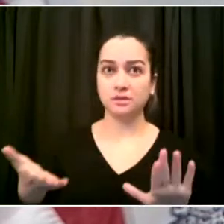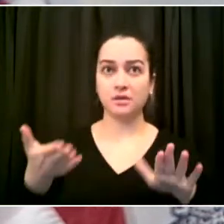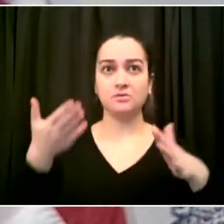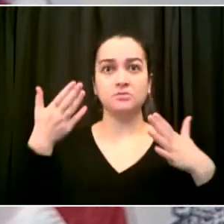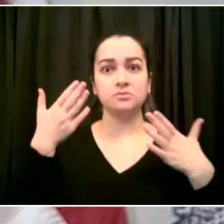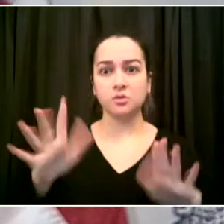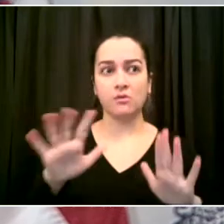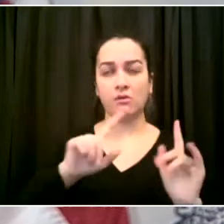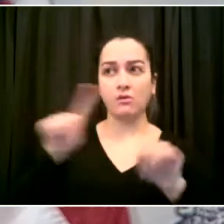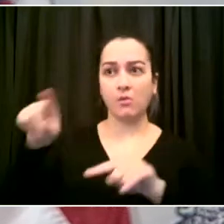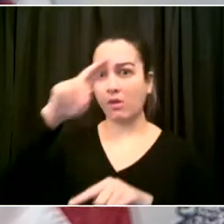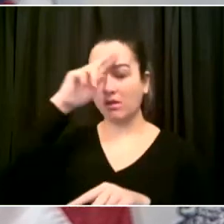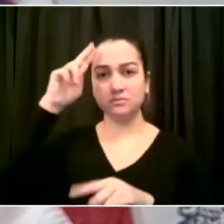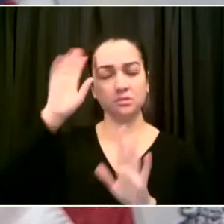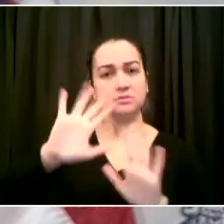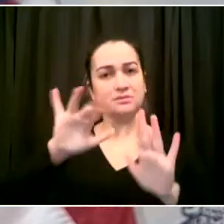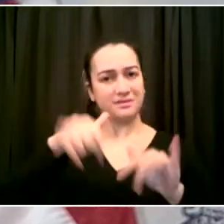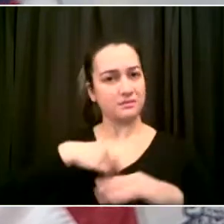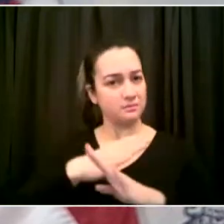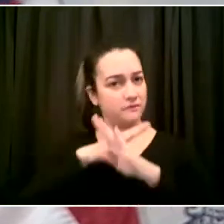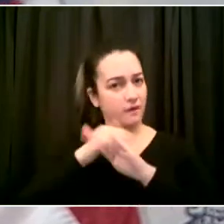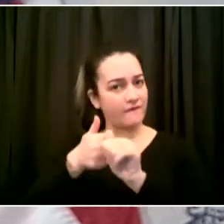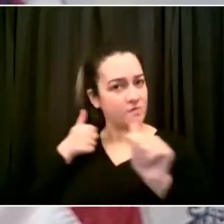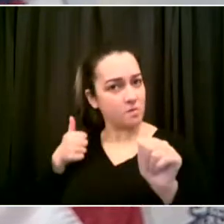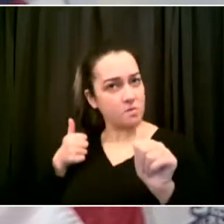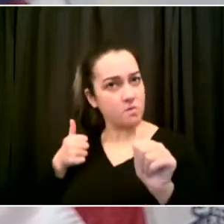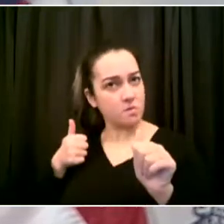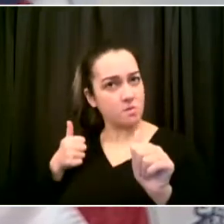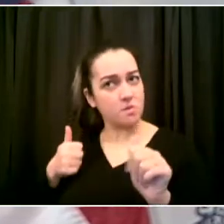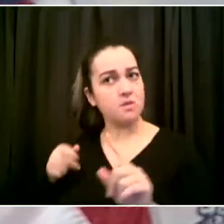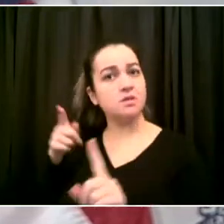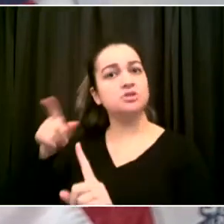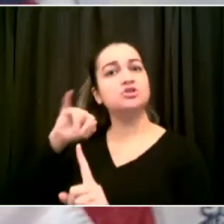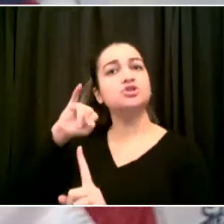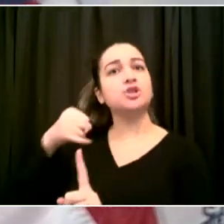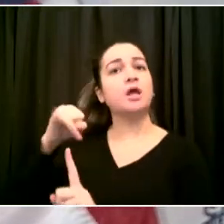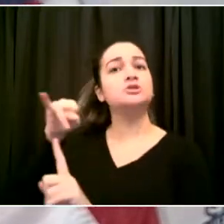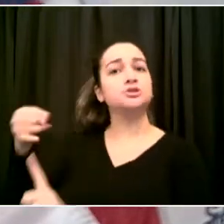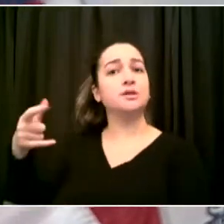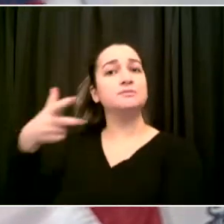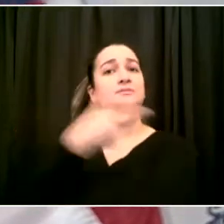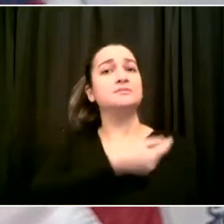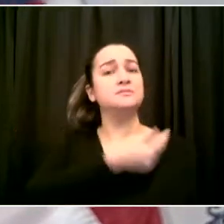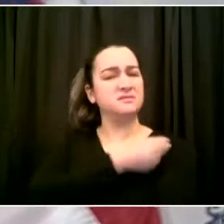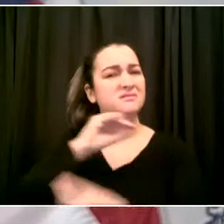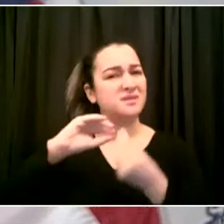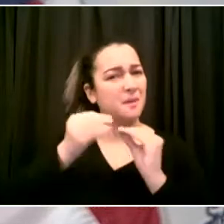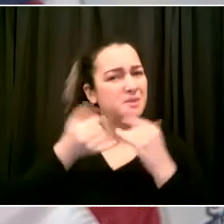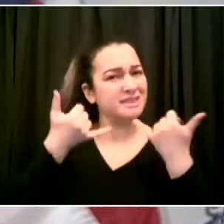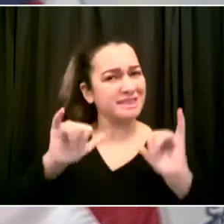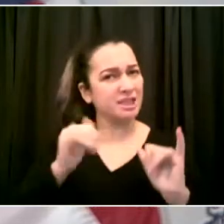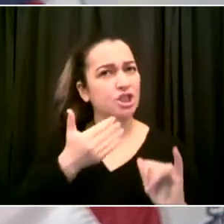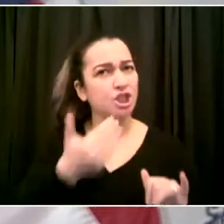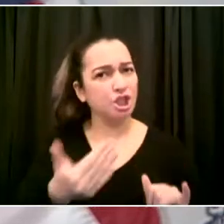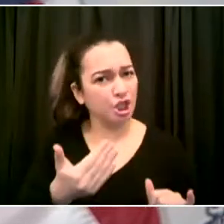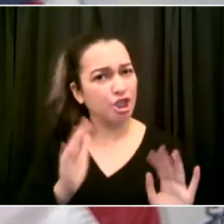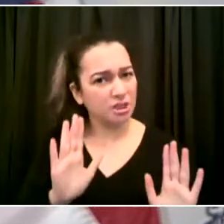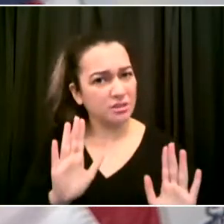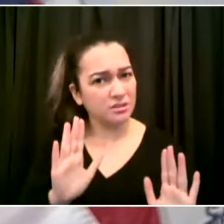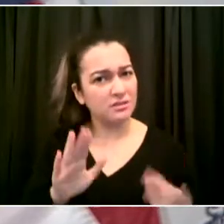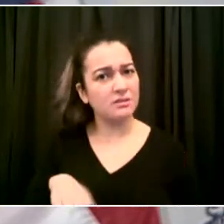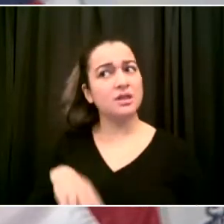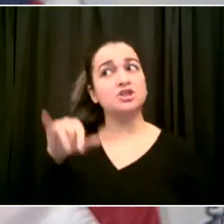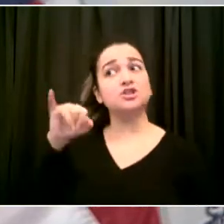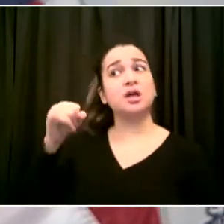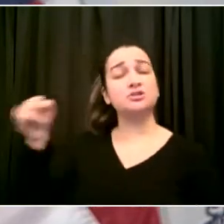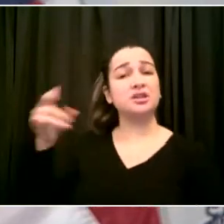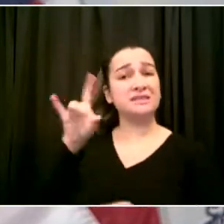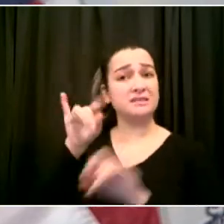HOSPITALIZATION.